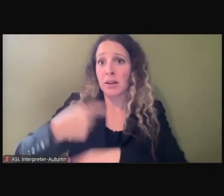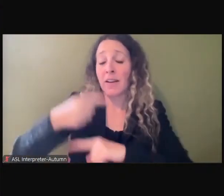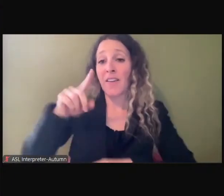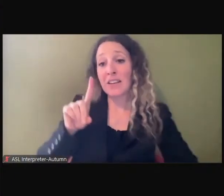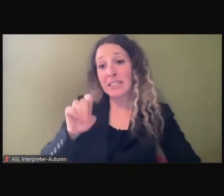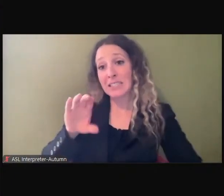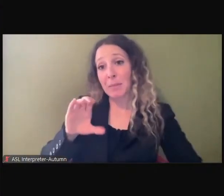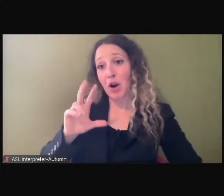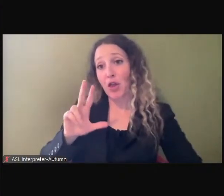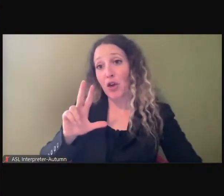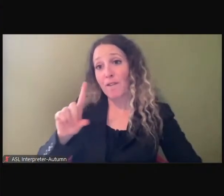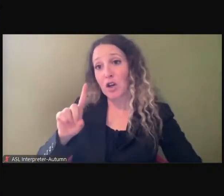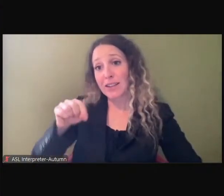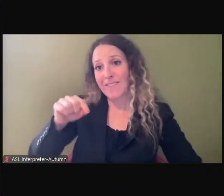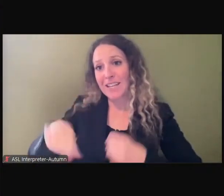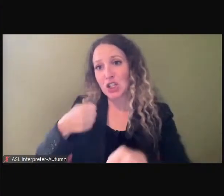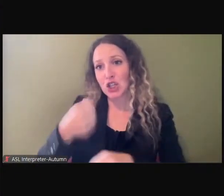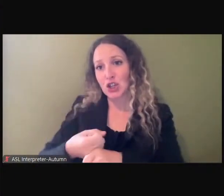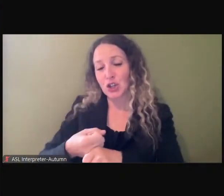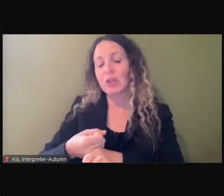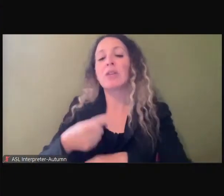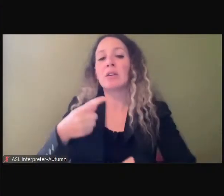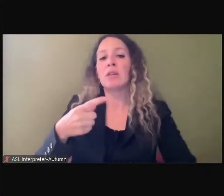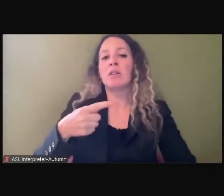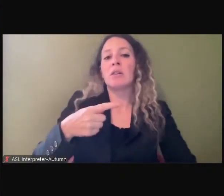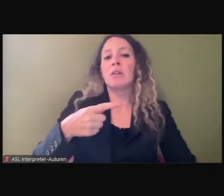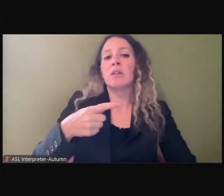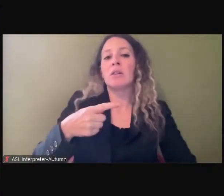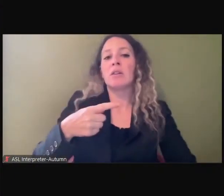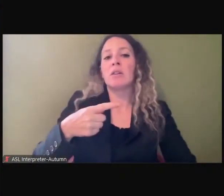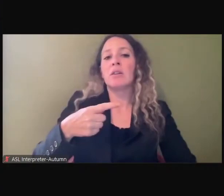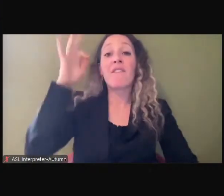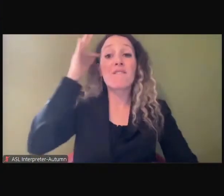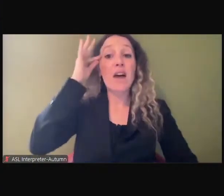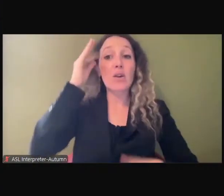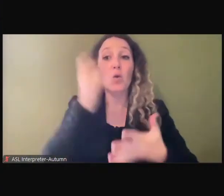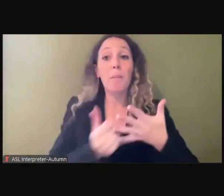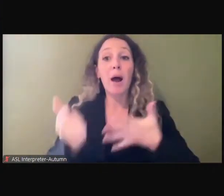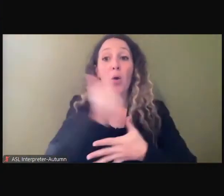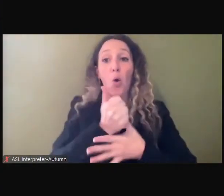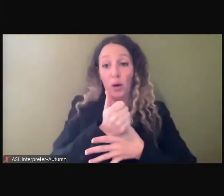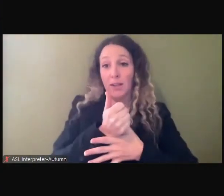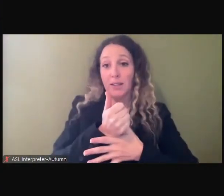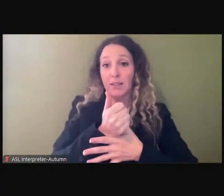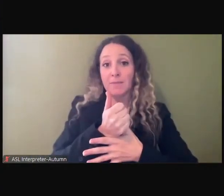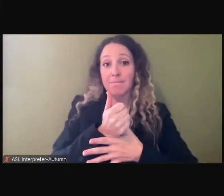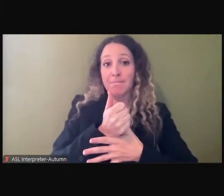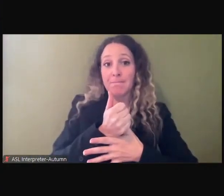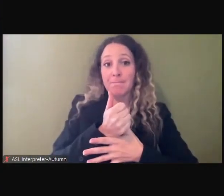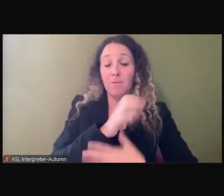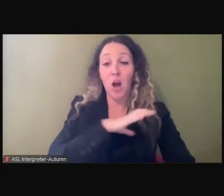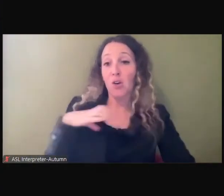year. Here's a strategic look at our key federal priorities and the significant roles. Congress,